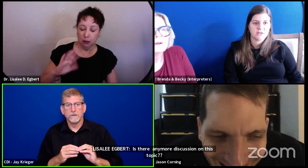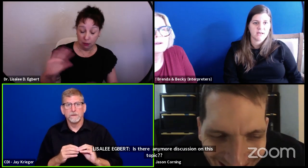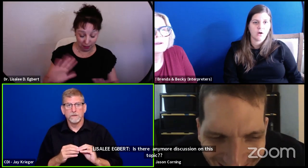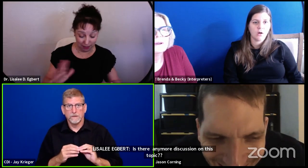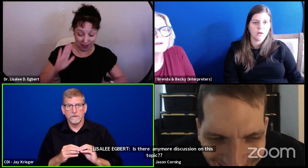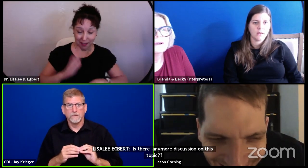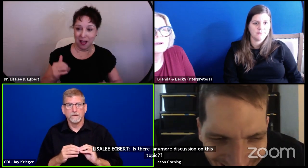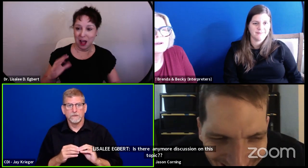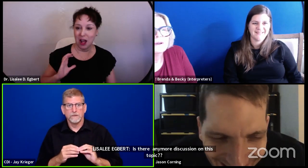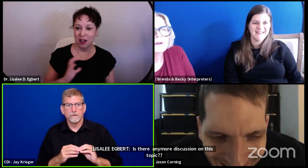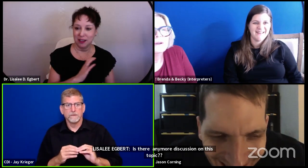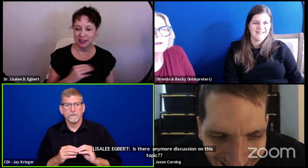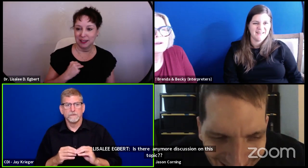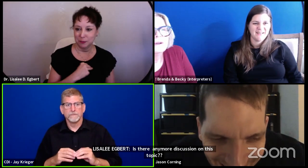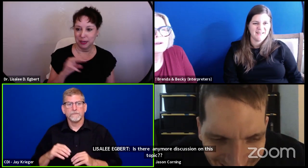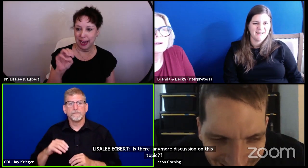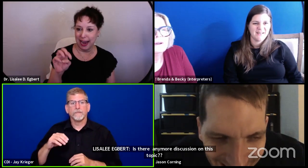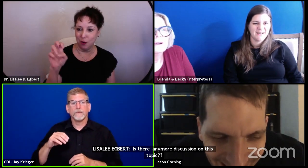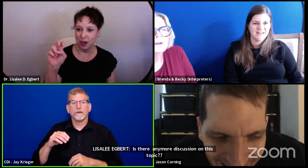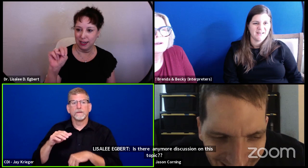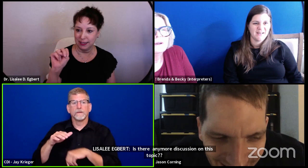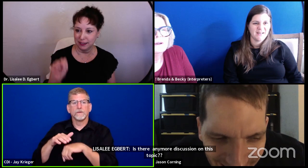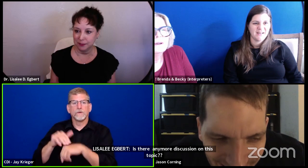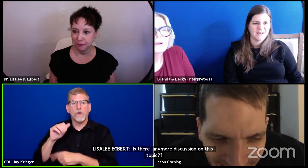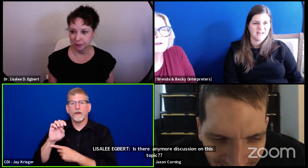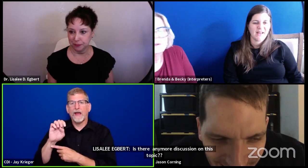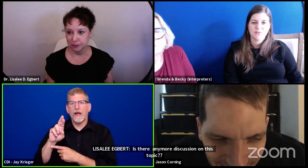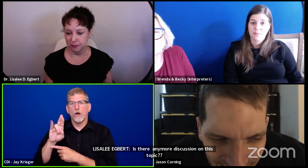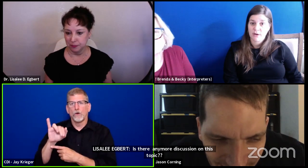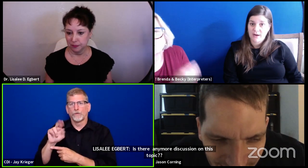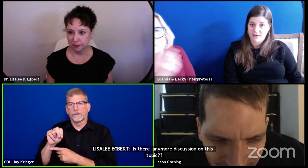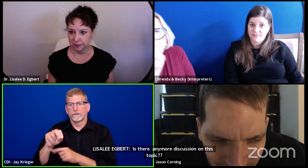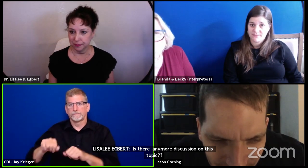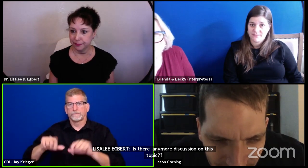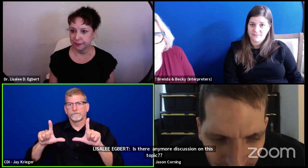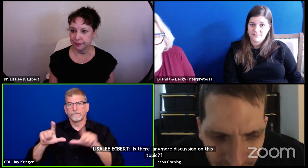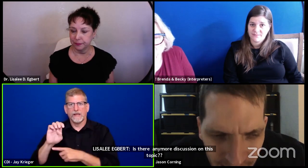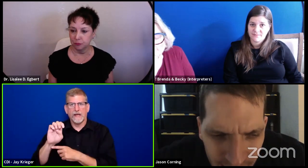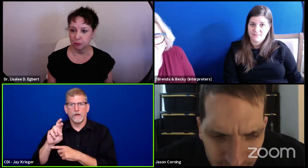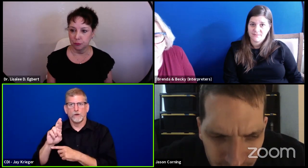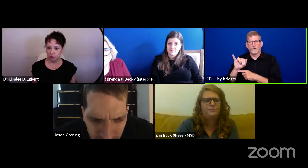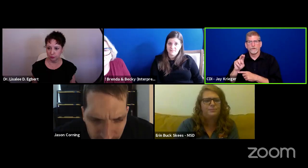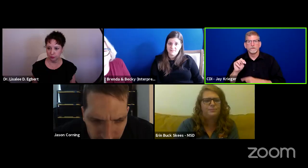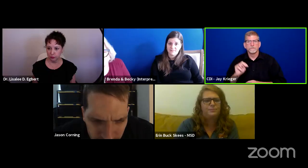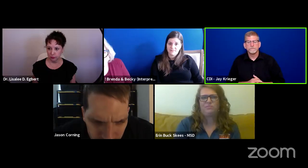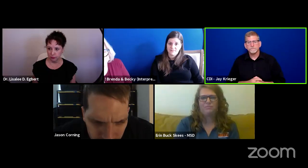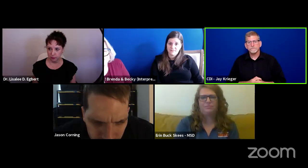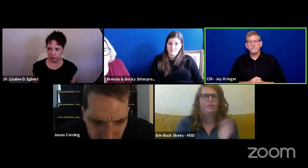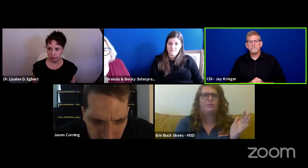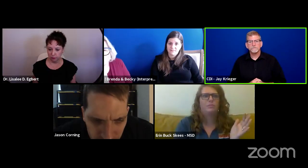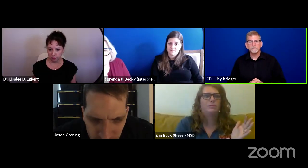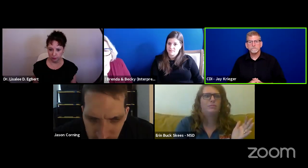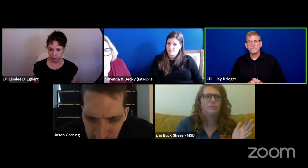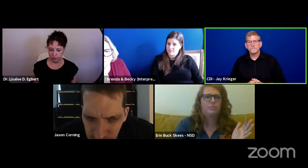I call on council member Erin.